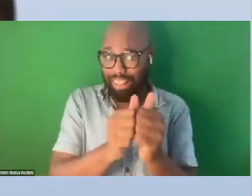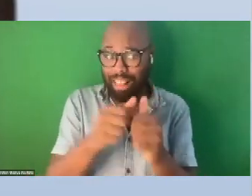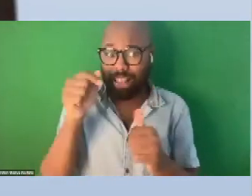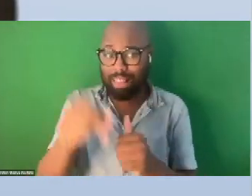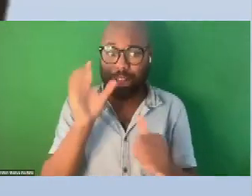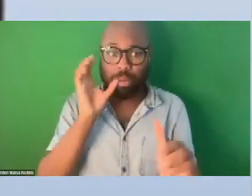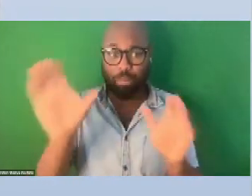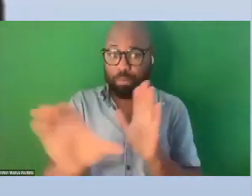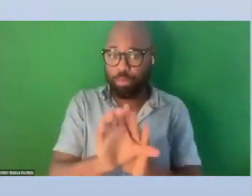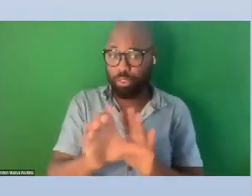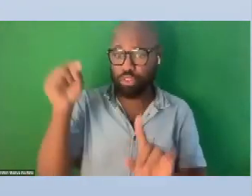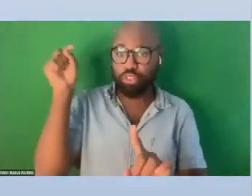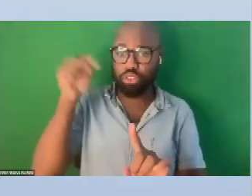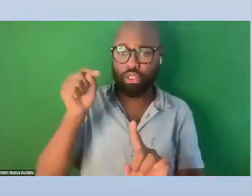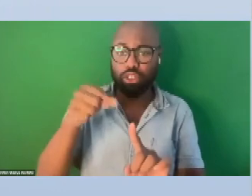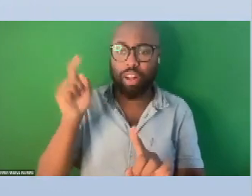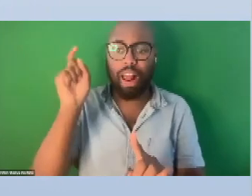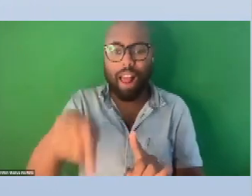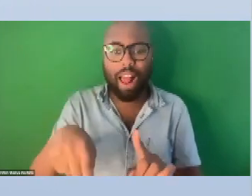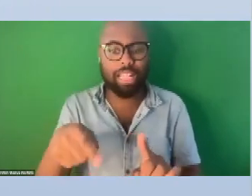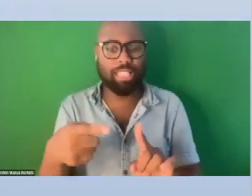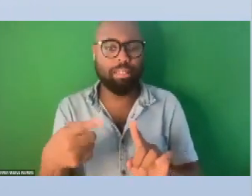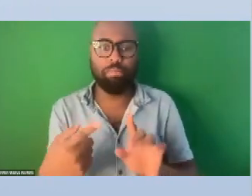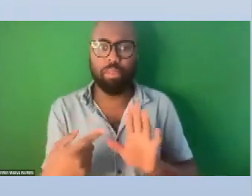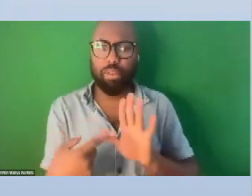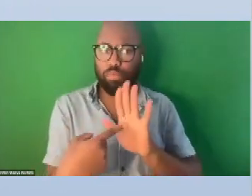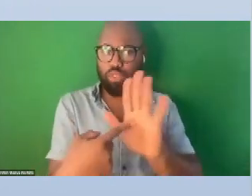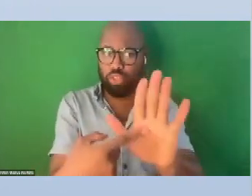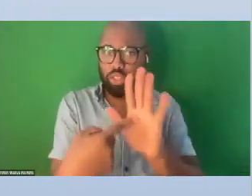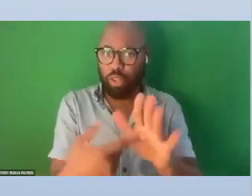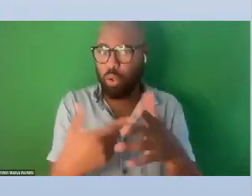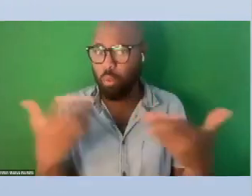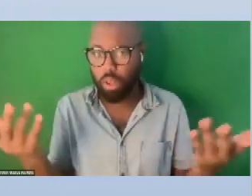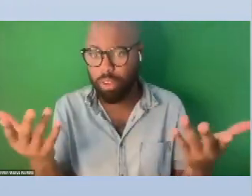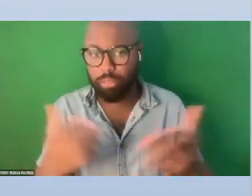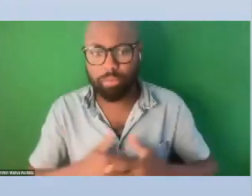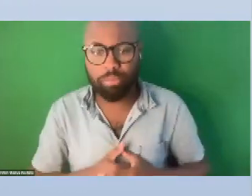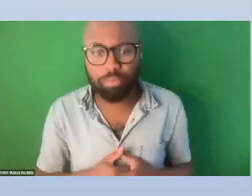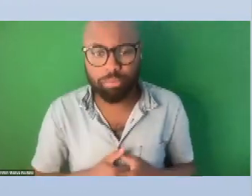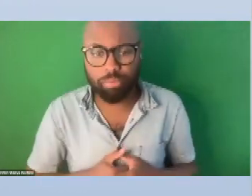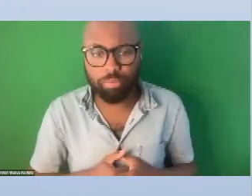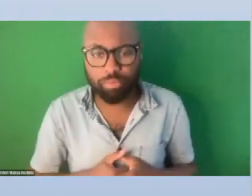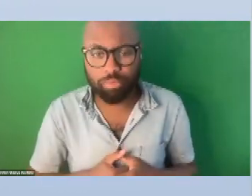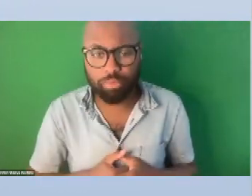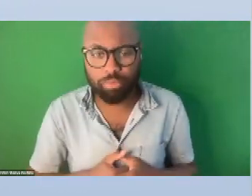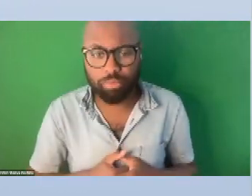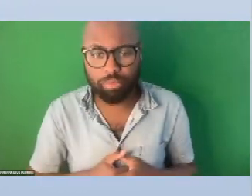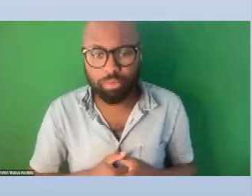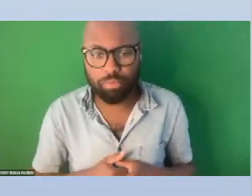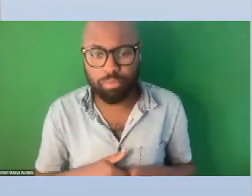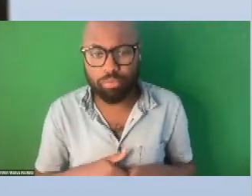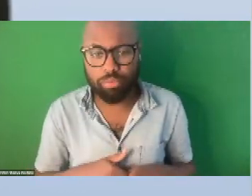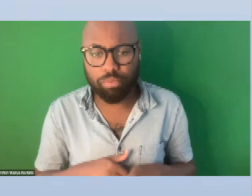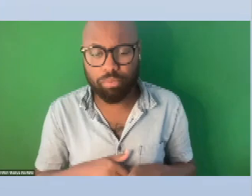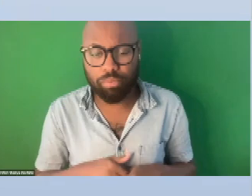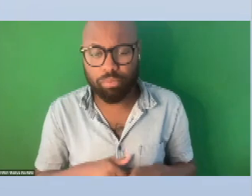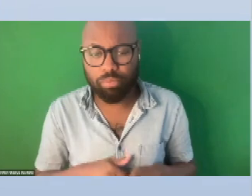it needs to be presented as a so that